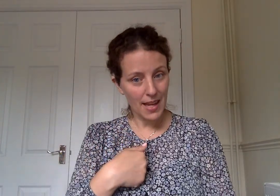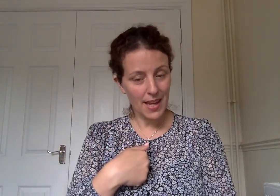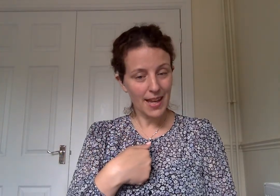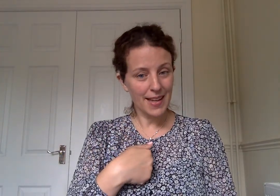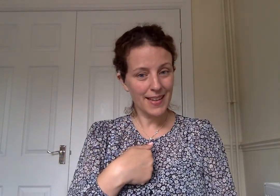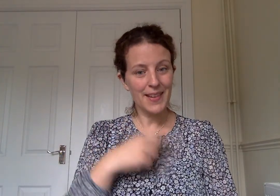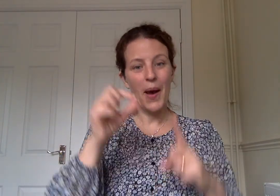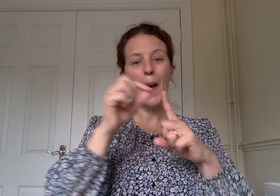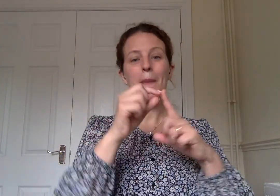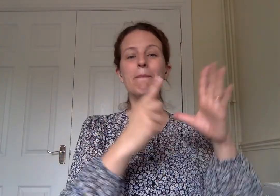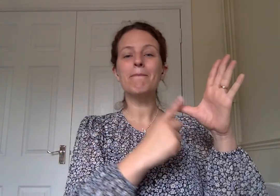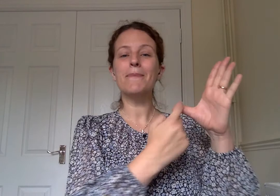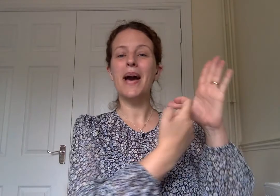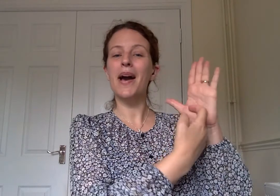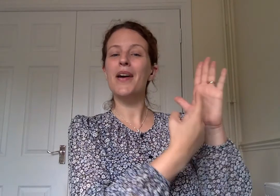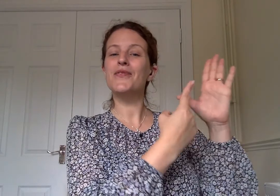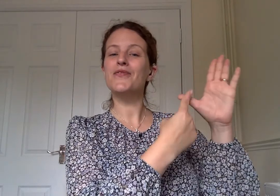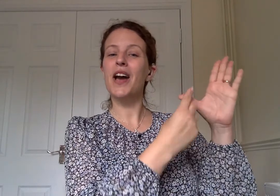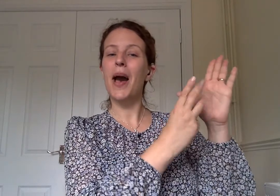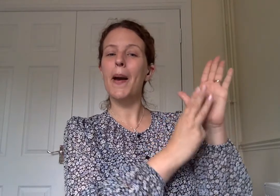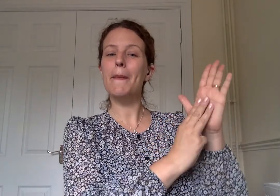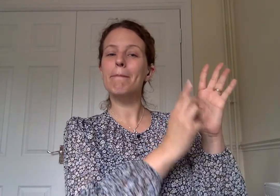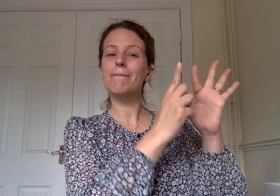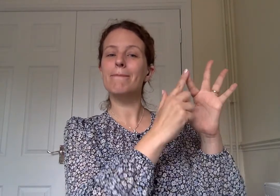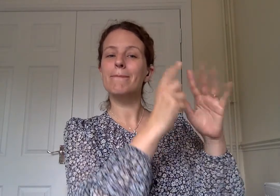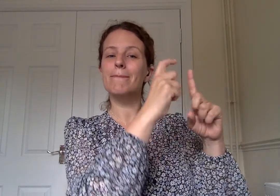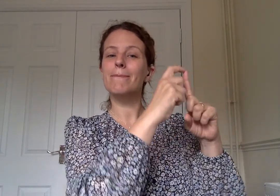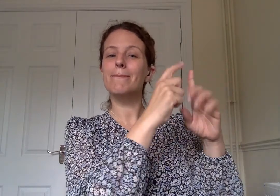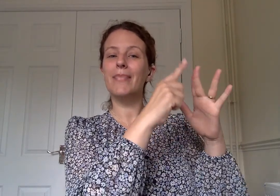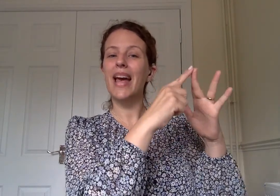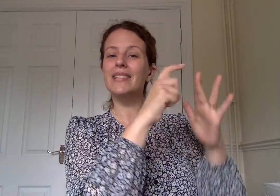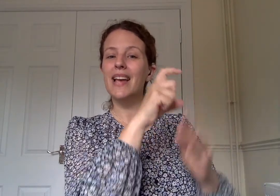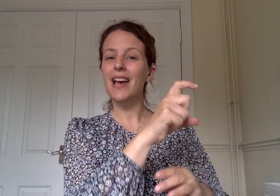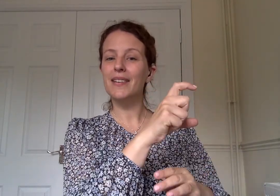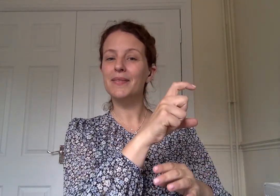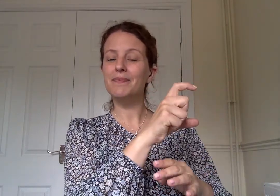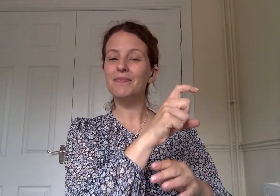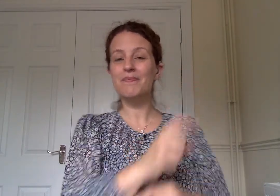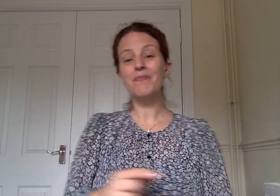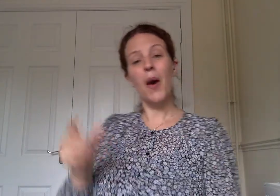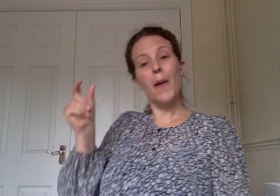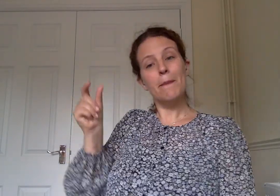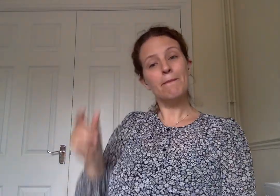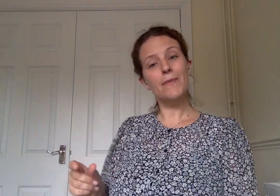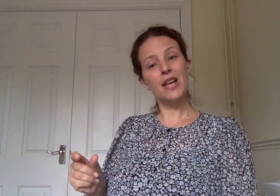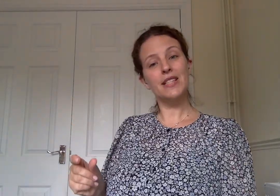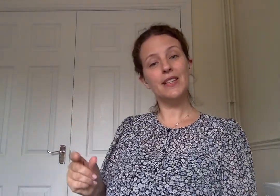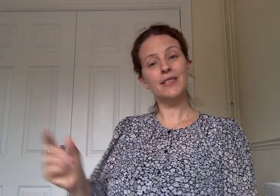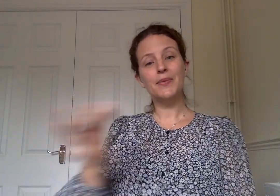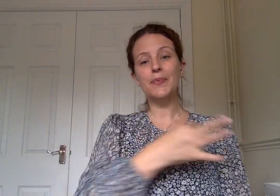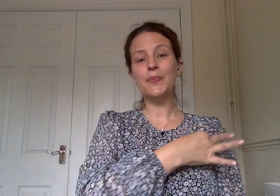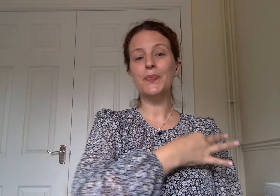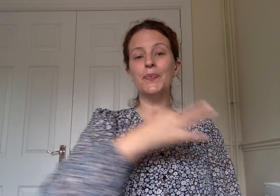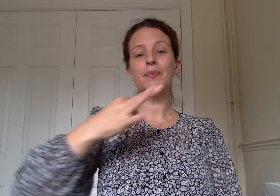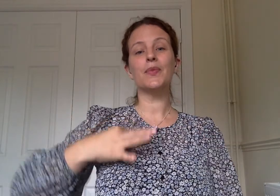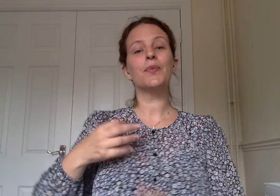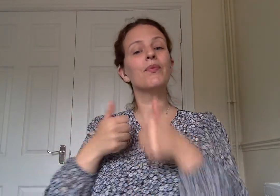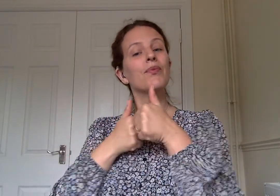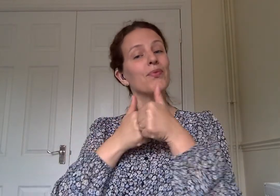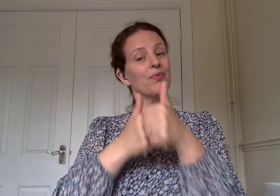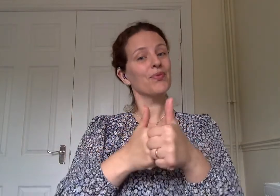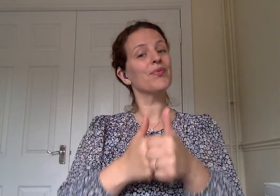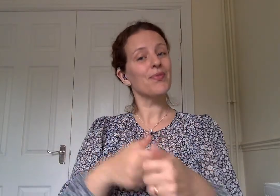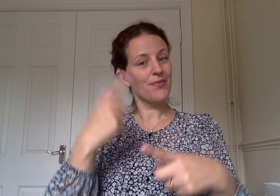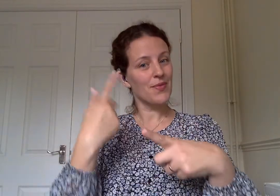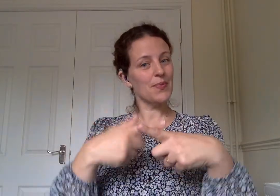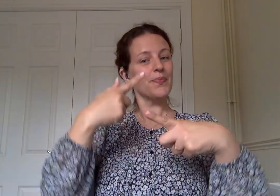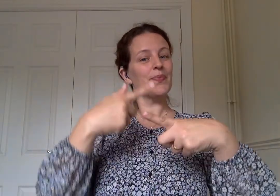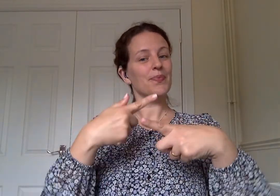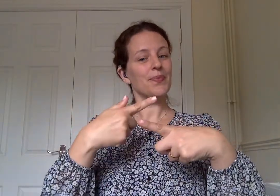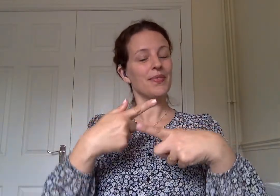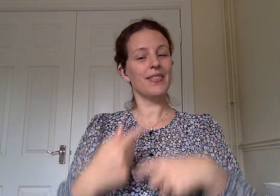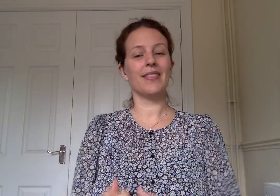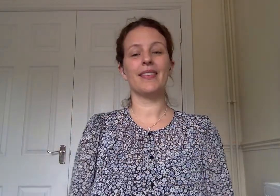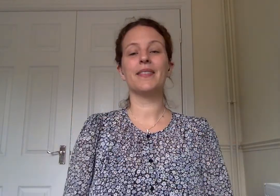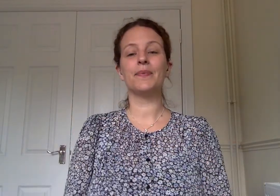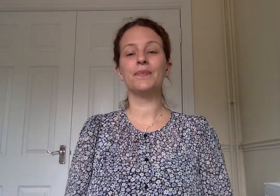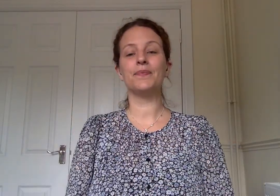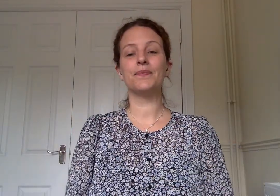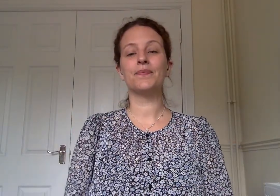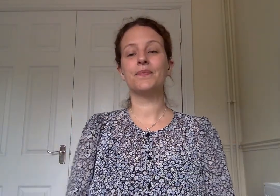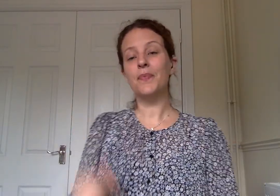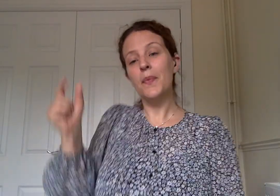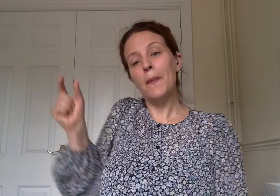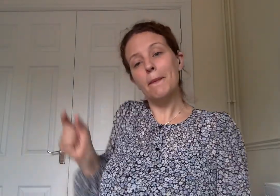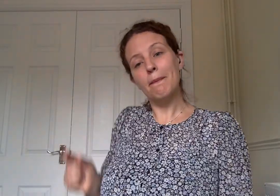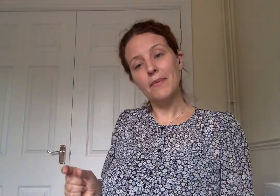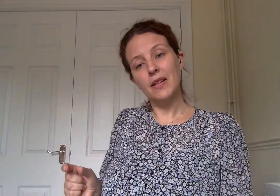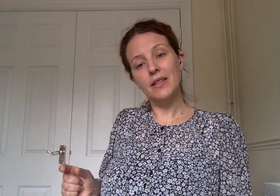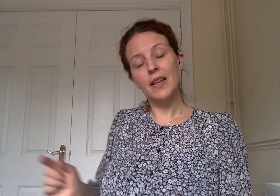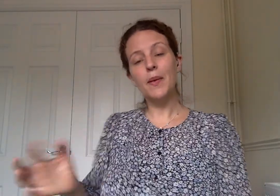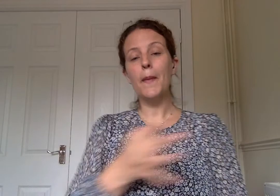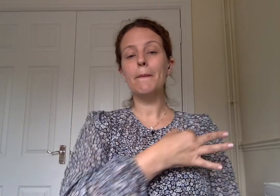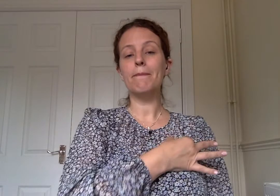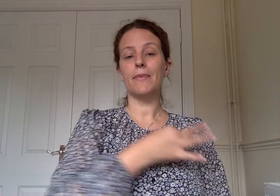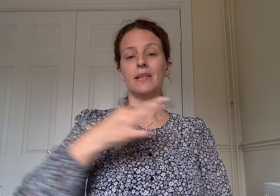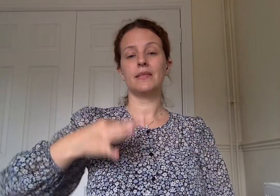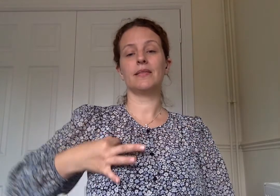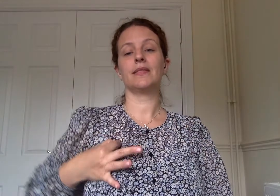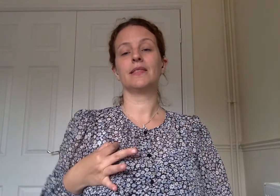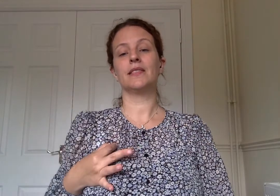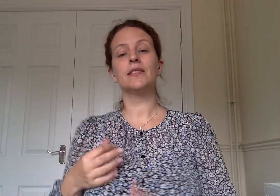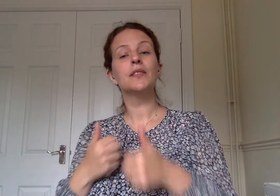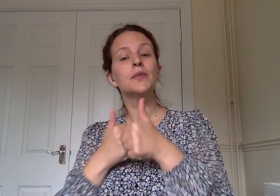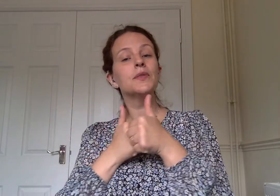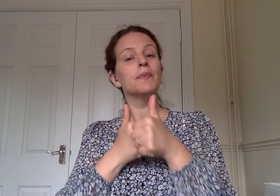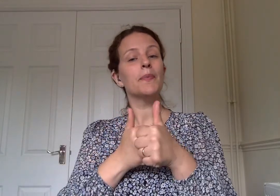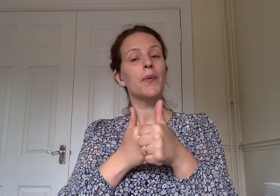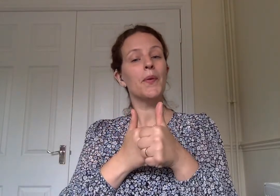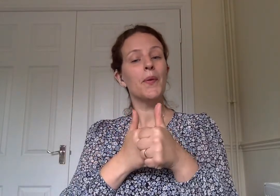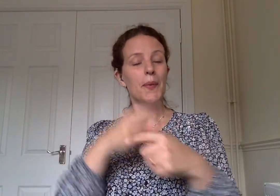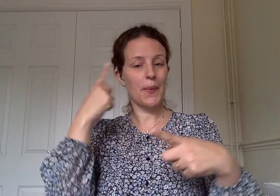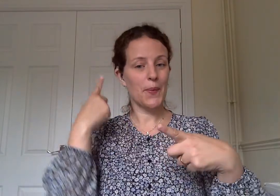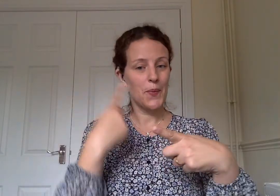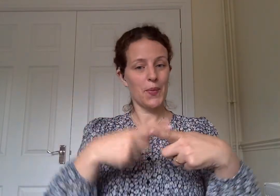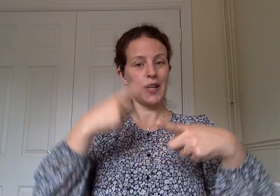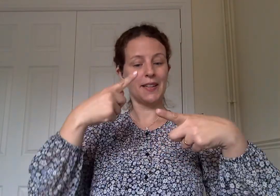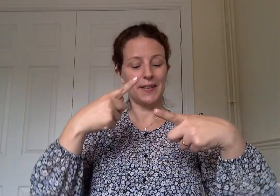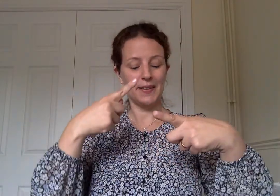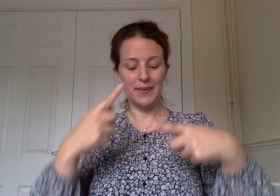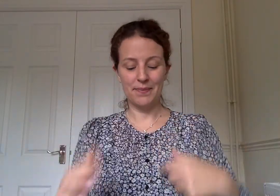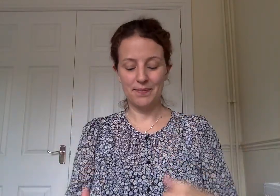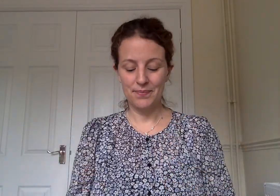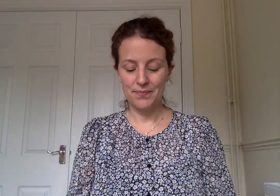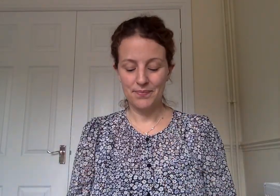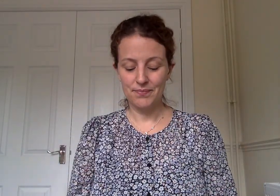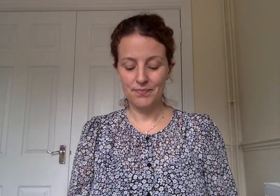Me paramedic